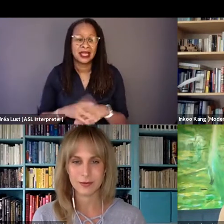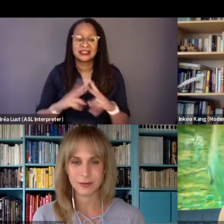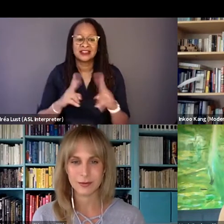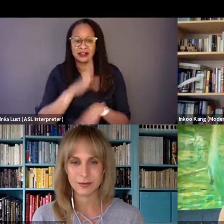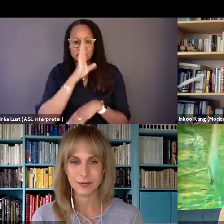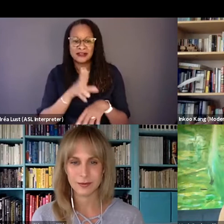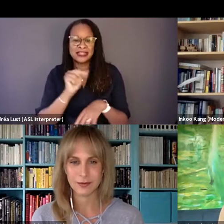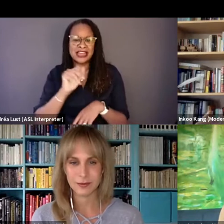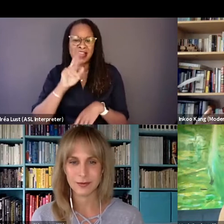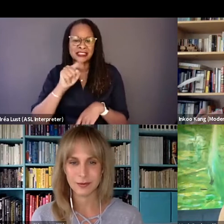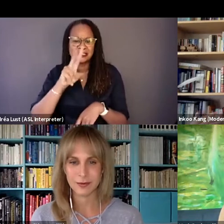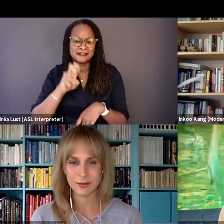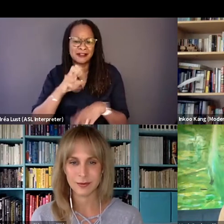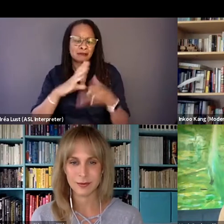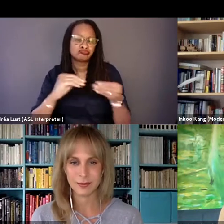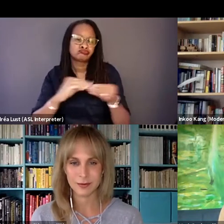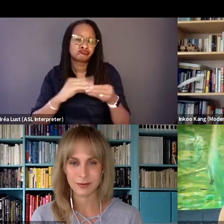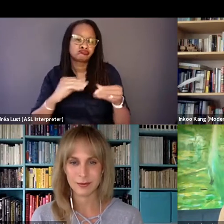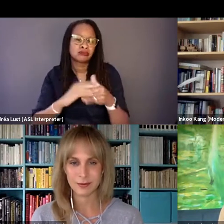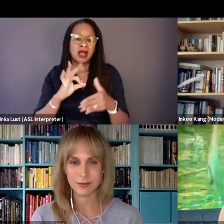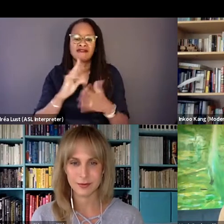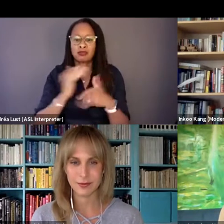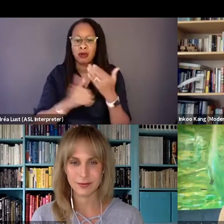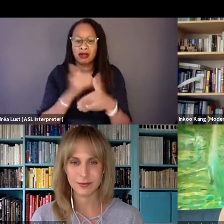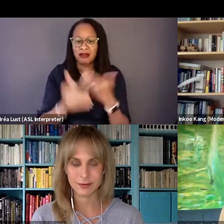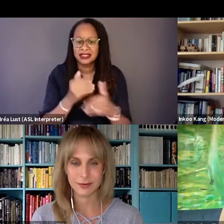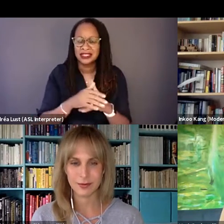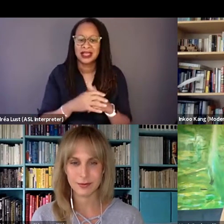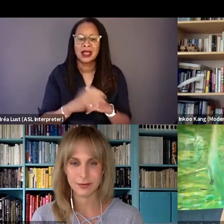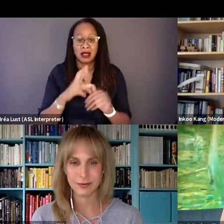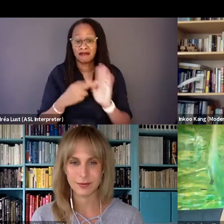narrative of progress, of representation on TV.